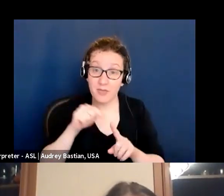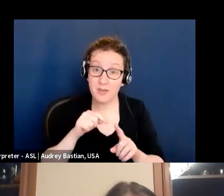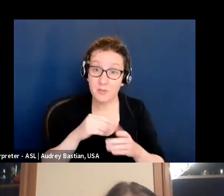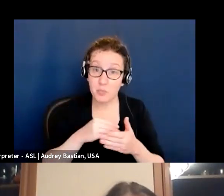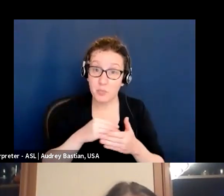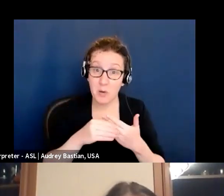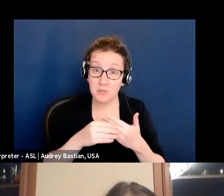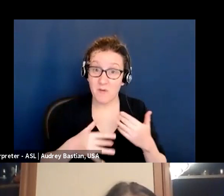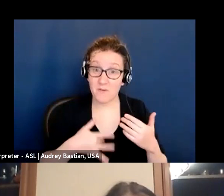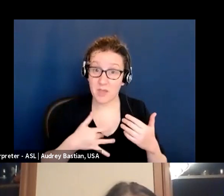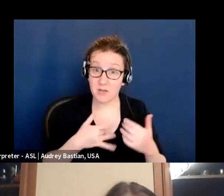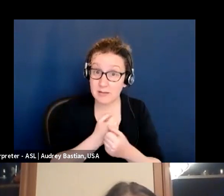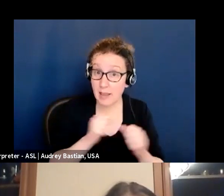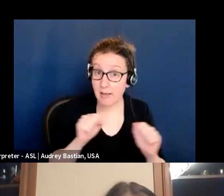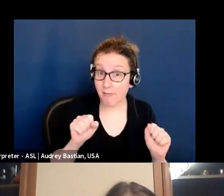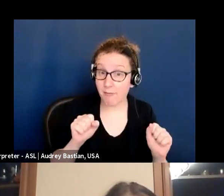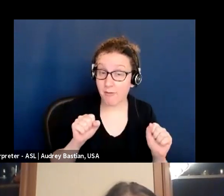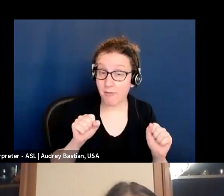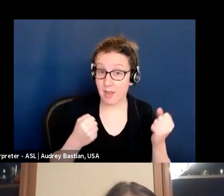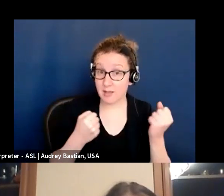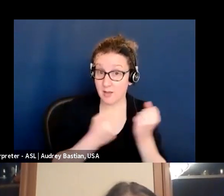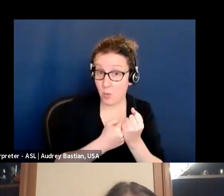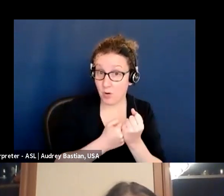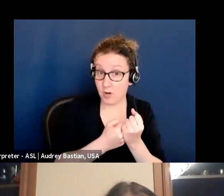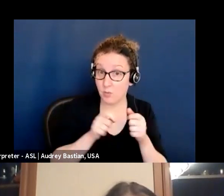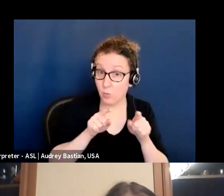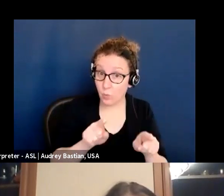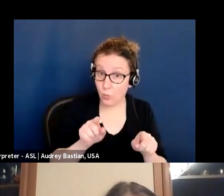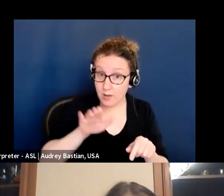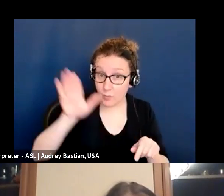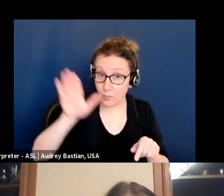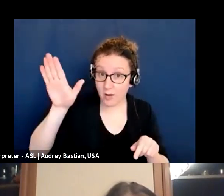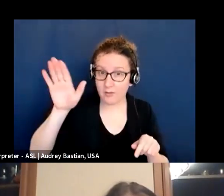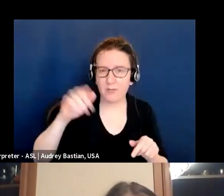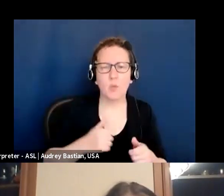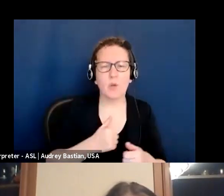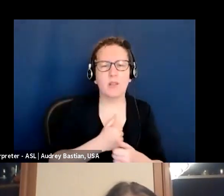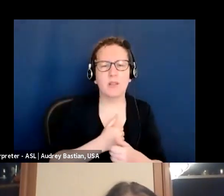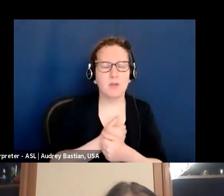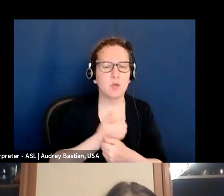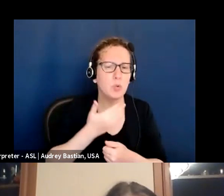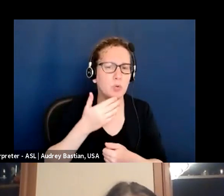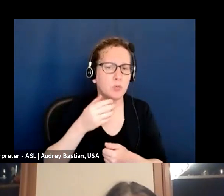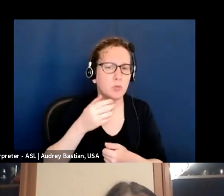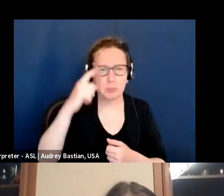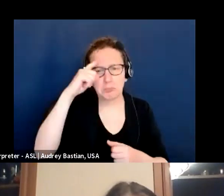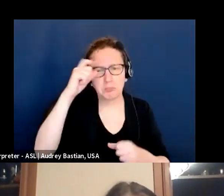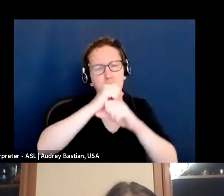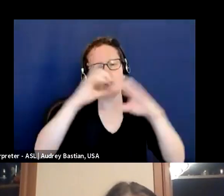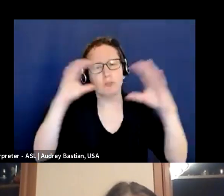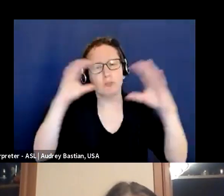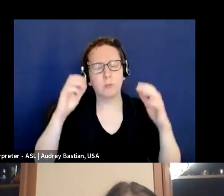you feel safe and supported while abroad. I'd love to better conceptualize